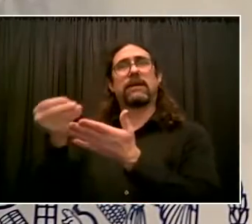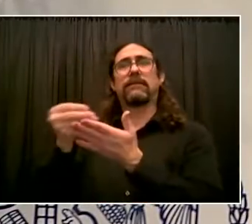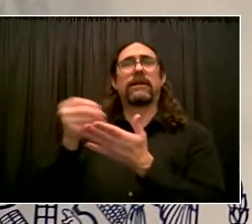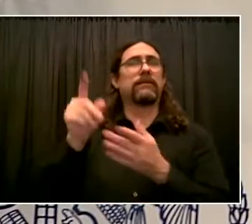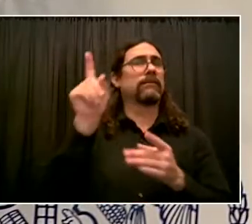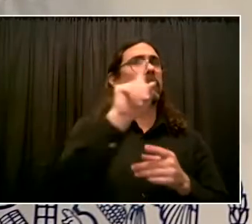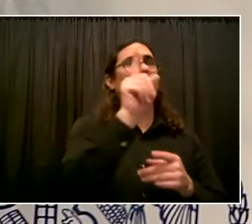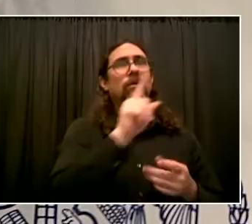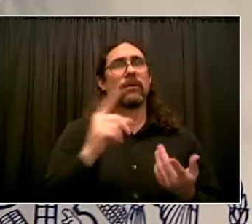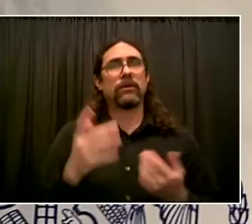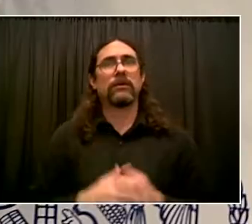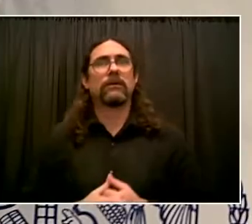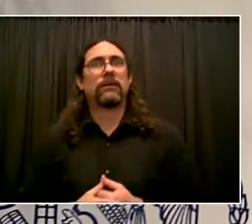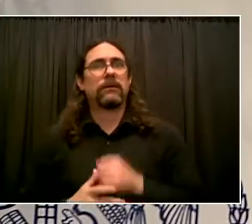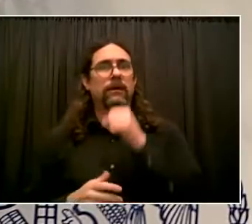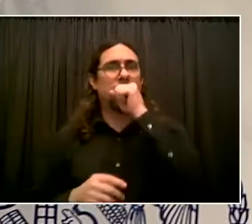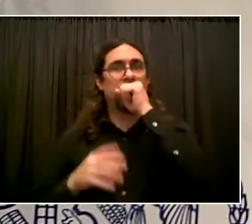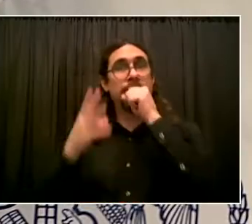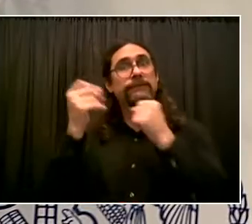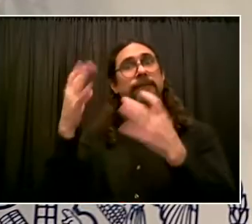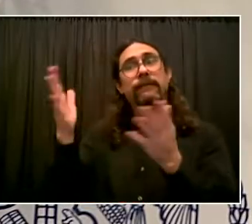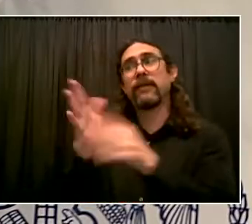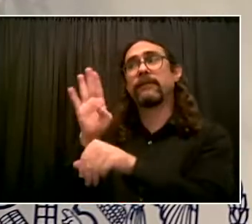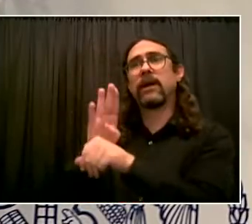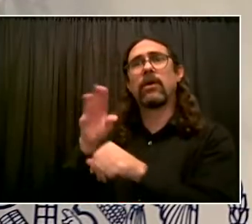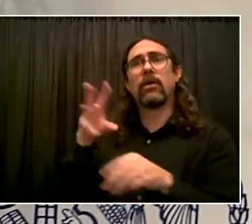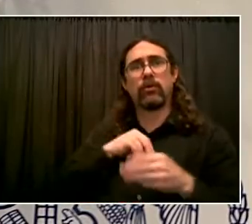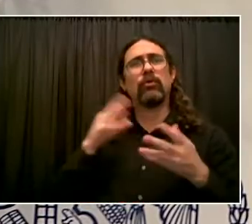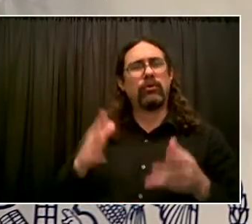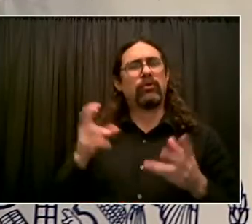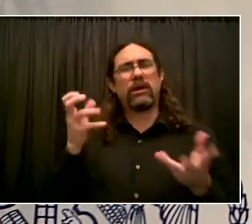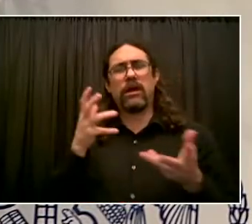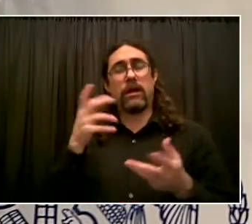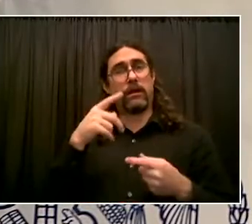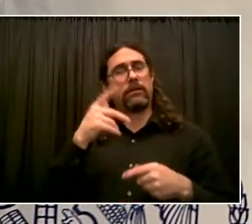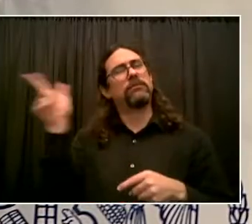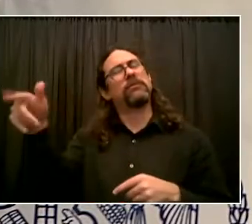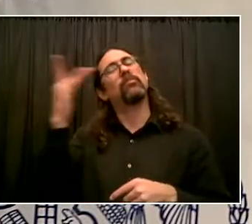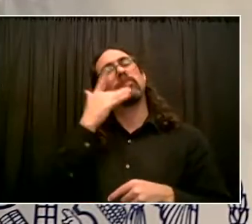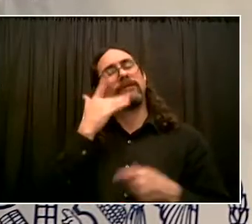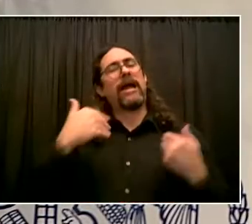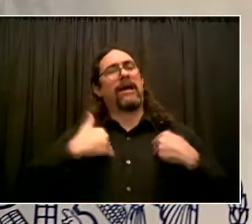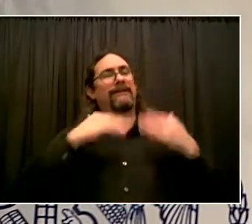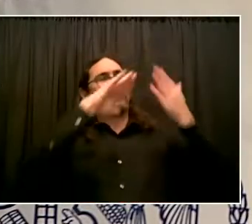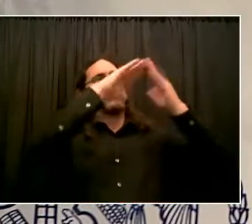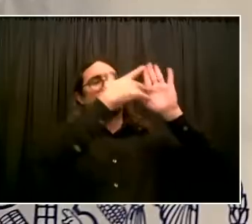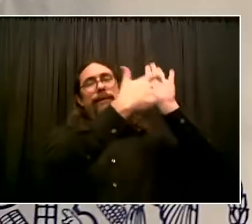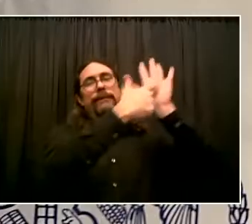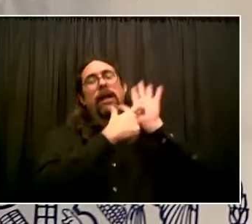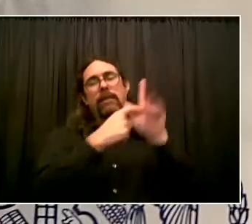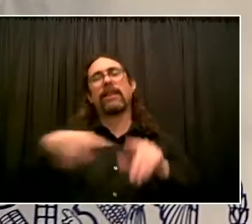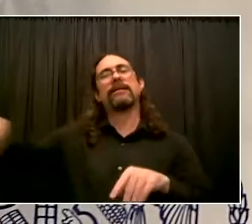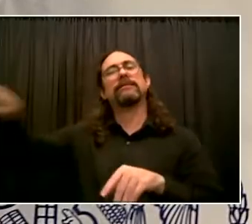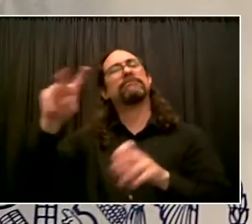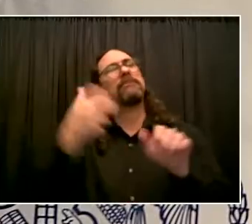IMPORTANT TO BE VACNACITED AND THAT A SINGLE UNIVERSAL RULE IS BETTER FOR EVERYONE. I WANT Y OUTO HEAR FROM SOMEONE WHO